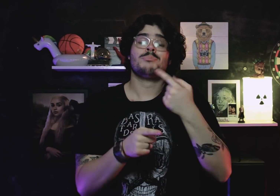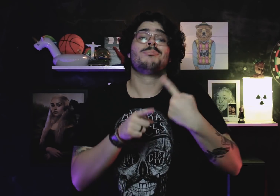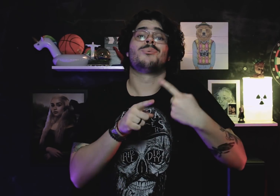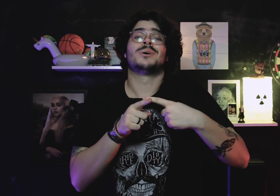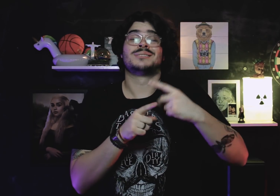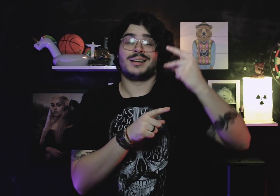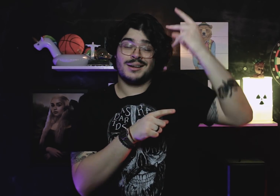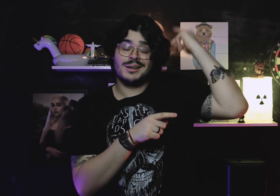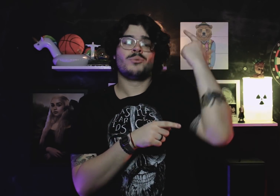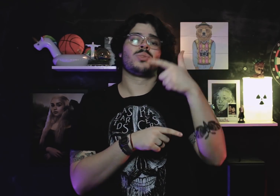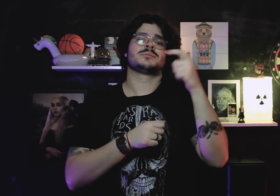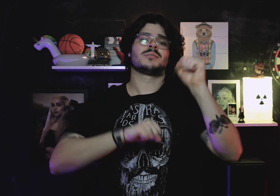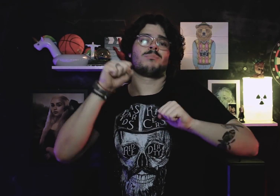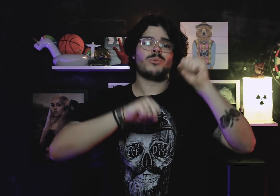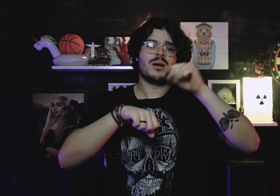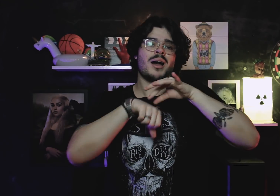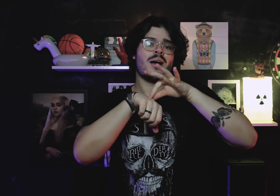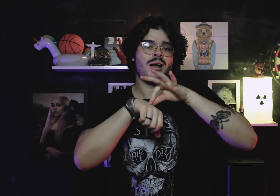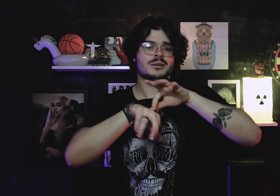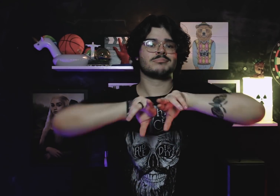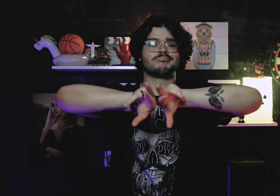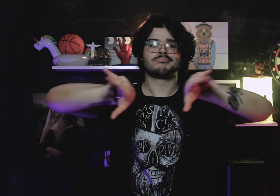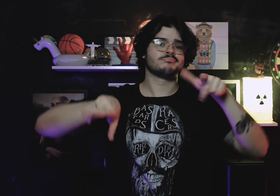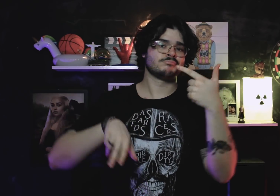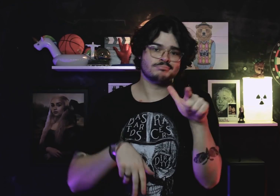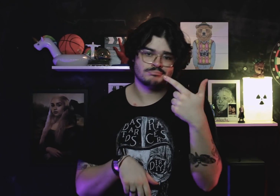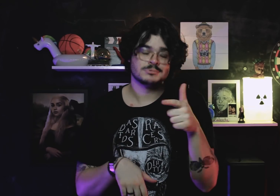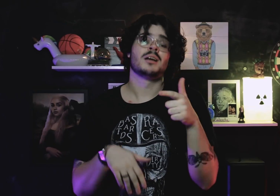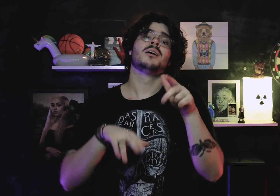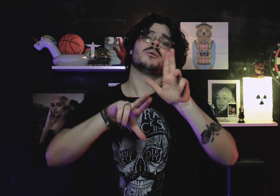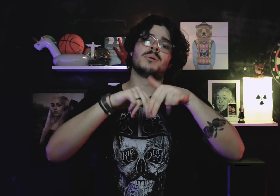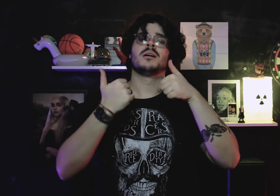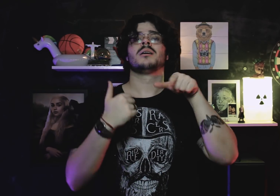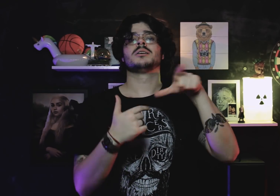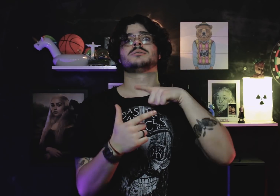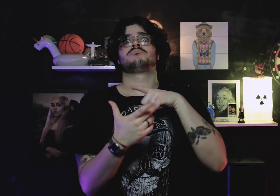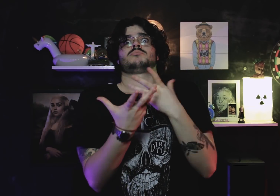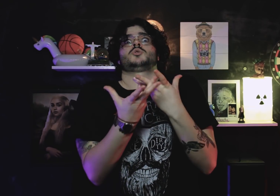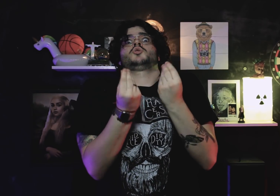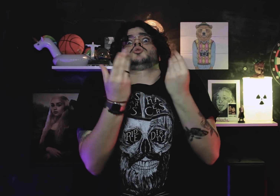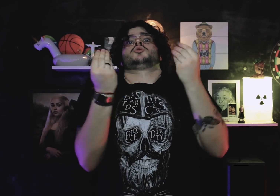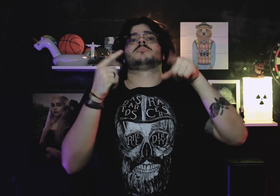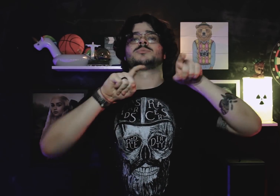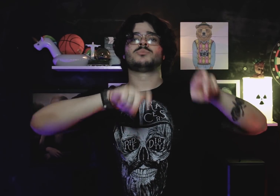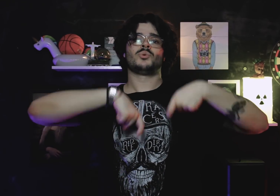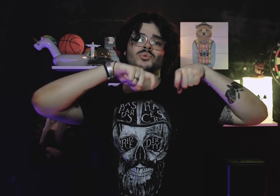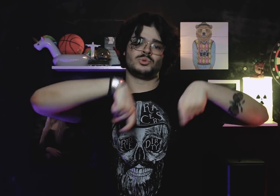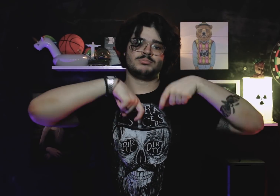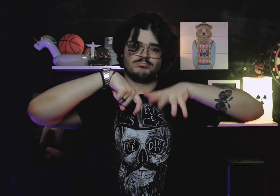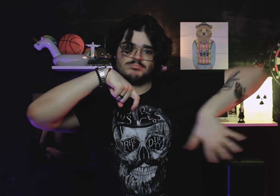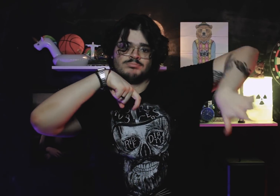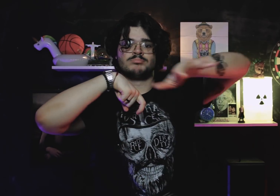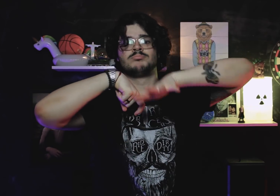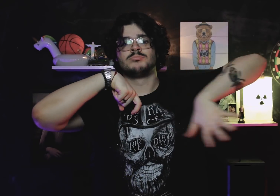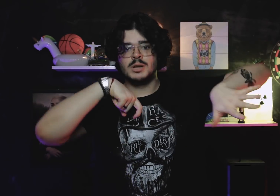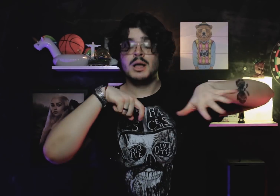because there was no meat and food industry, it lived on plantations.